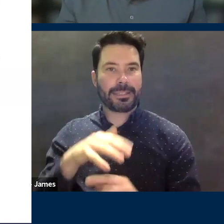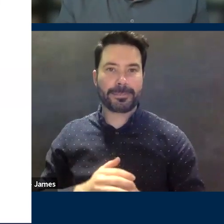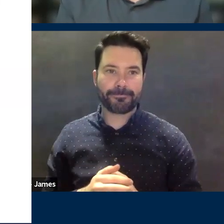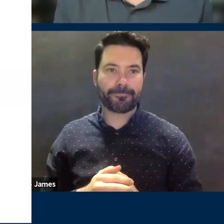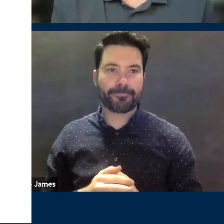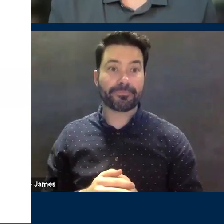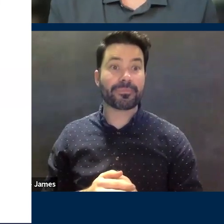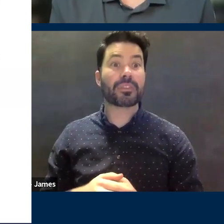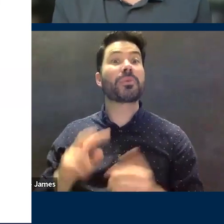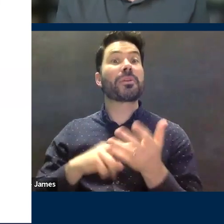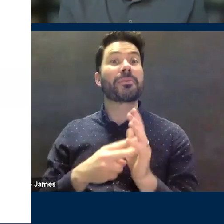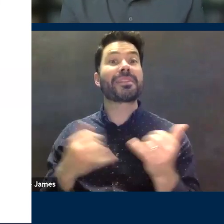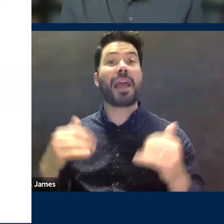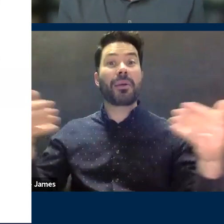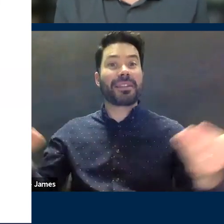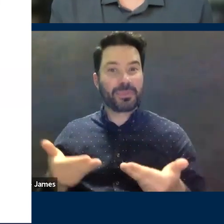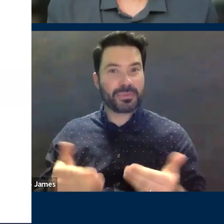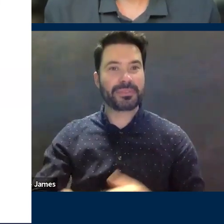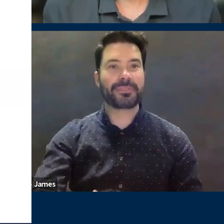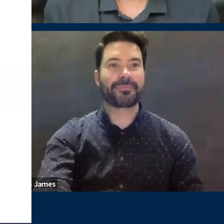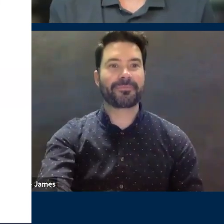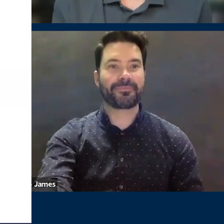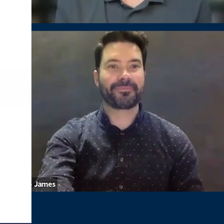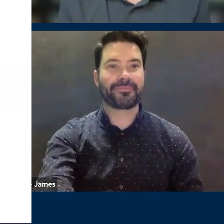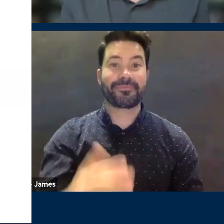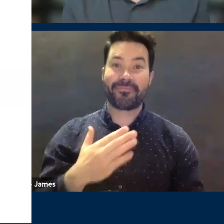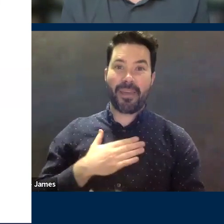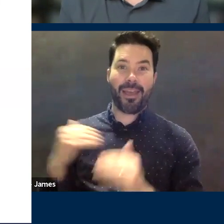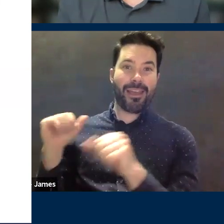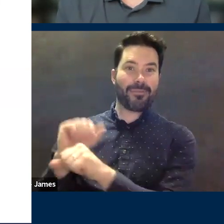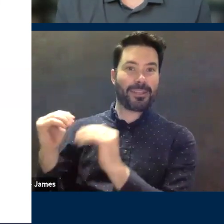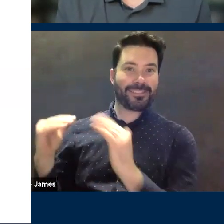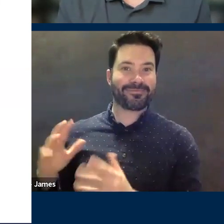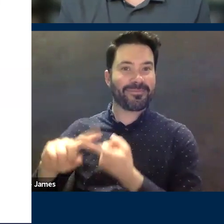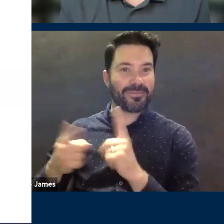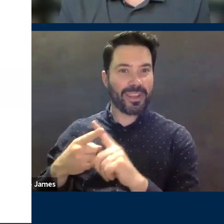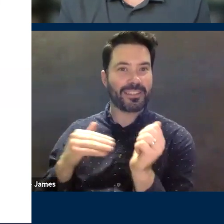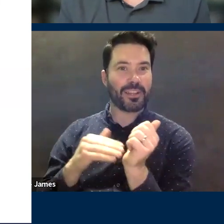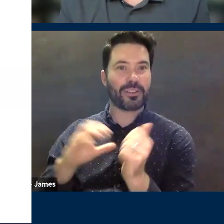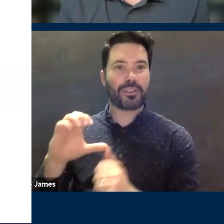So with that, I want to introduce my colleague and my friend Dr. Christian Vogler.